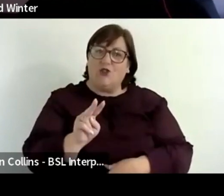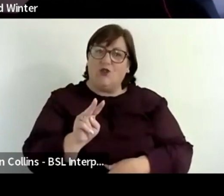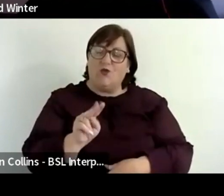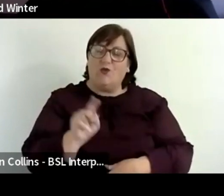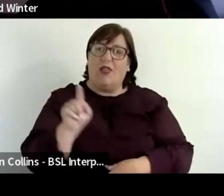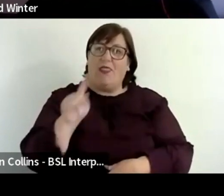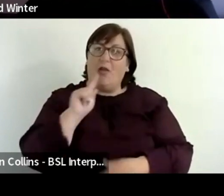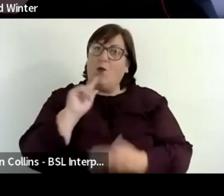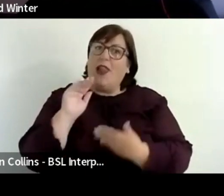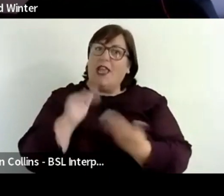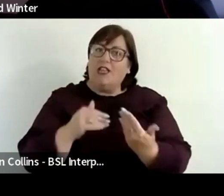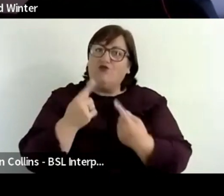Let's start with Maria?